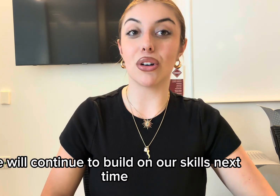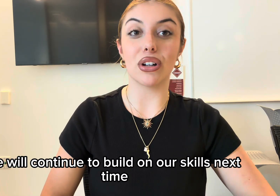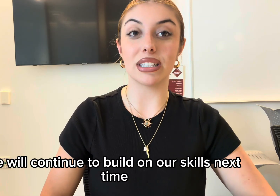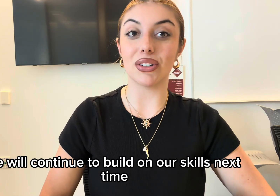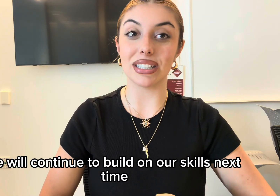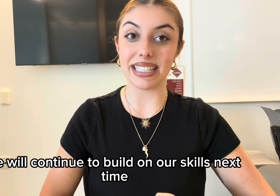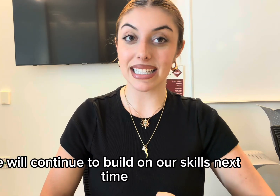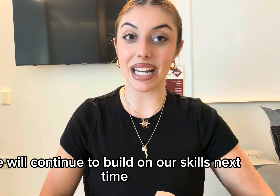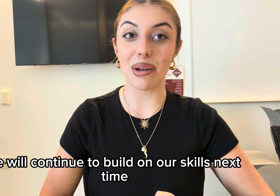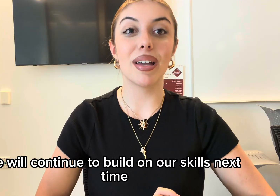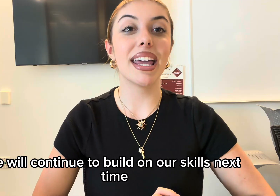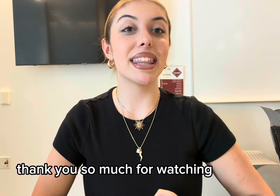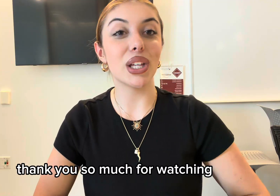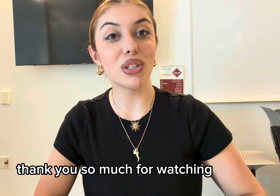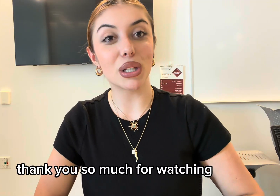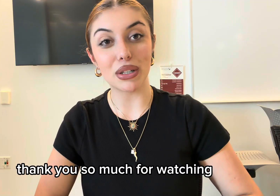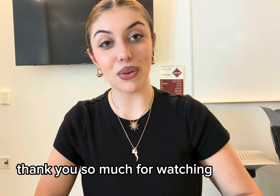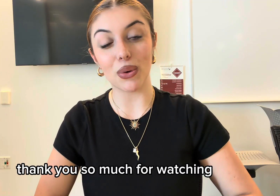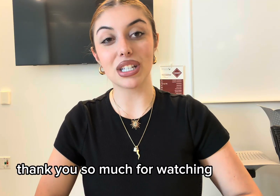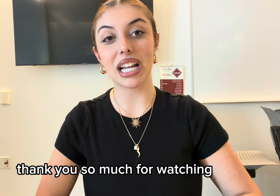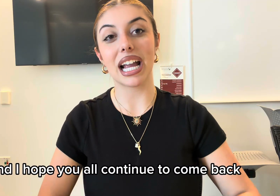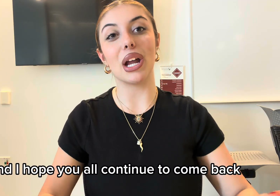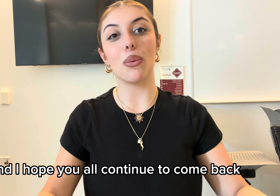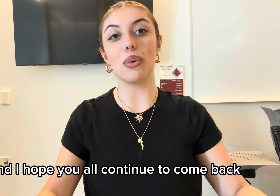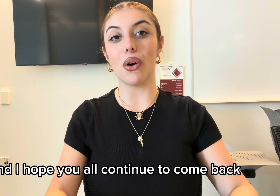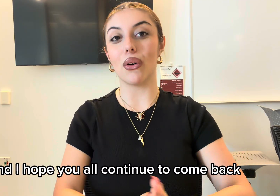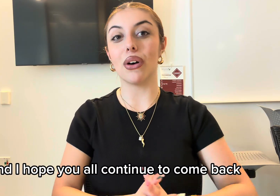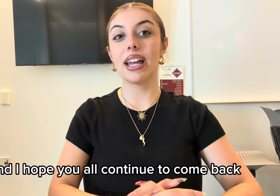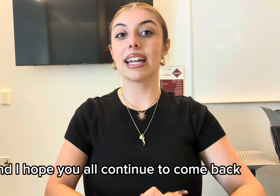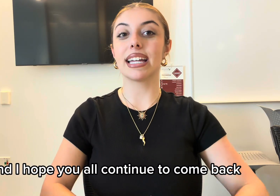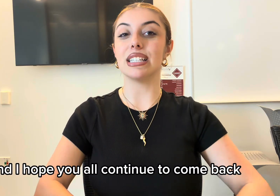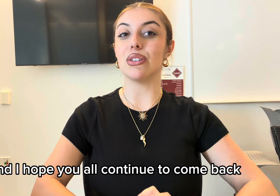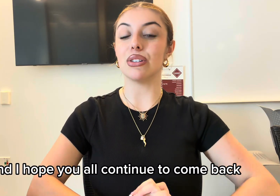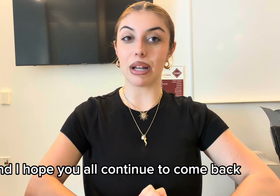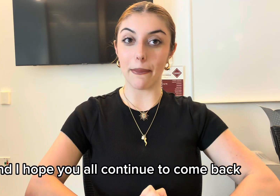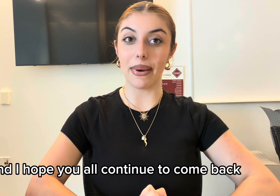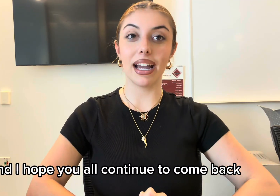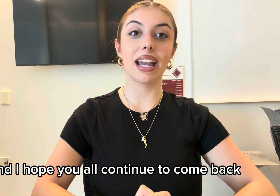on our skills next time. Thank you so much for watching and I hope you all continue to come back